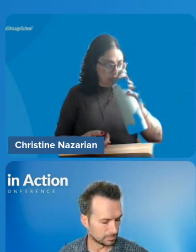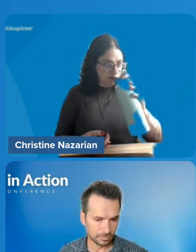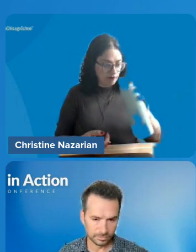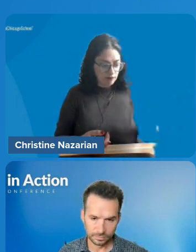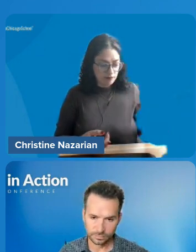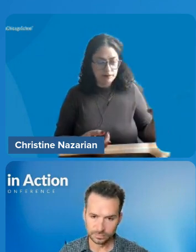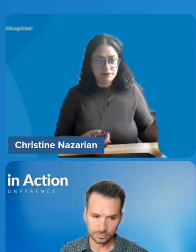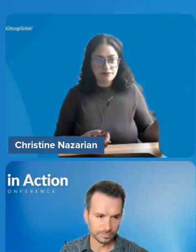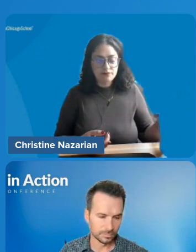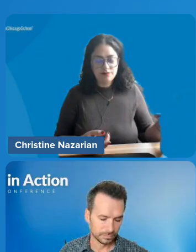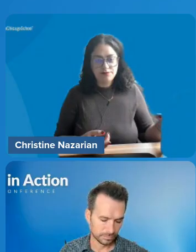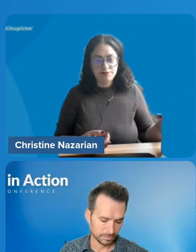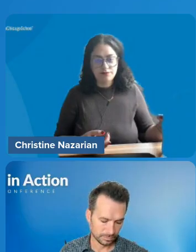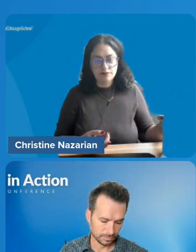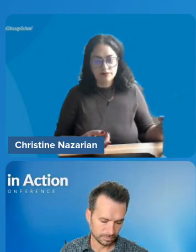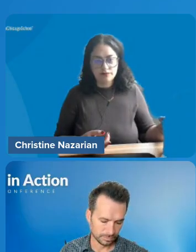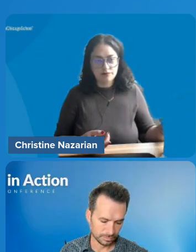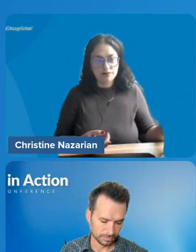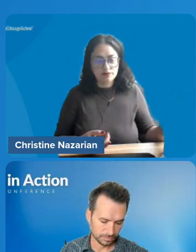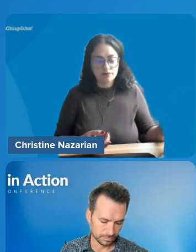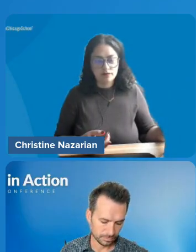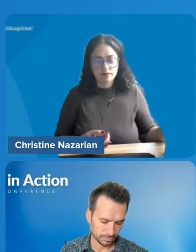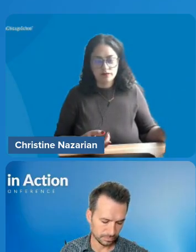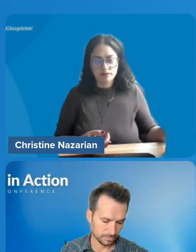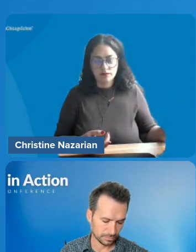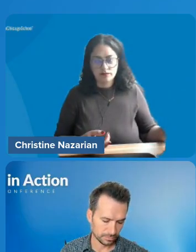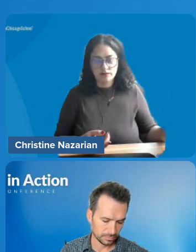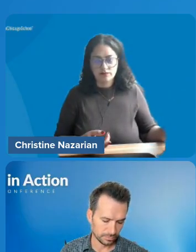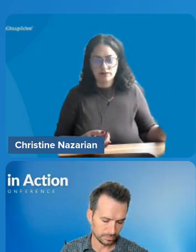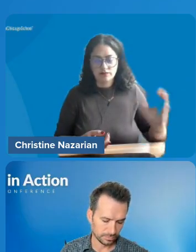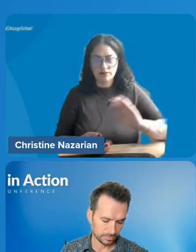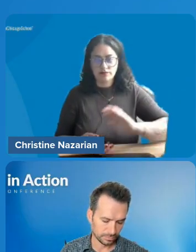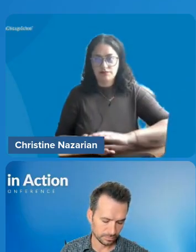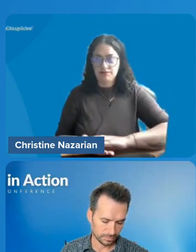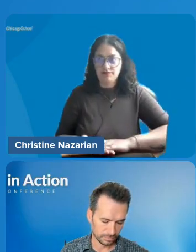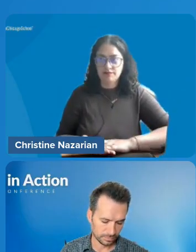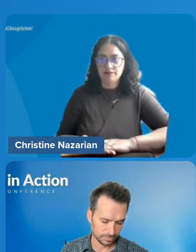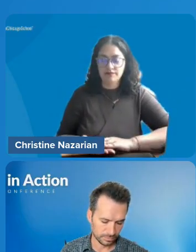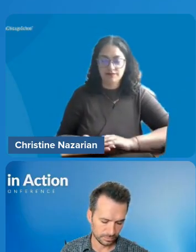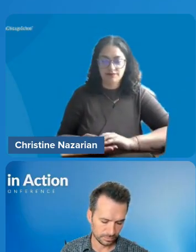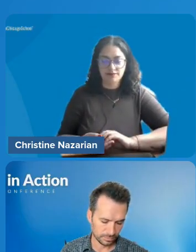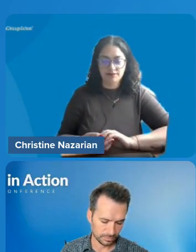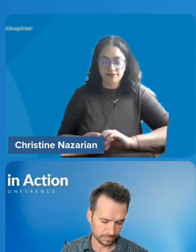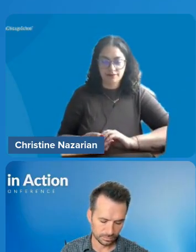the way of our family, but she, she pushes away always with the American things.